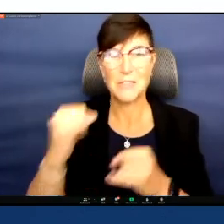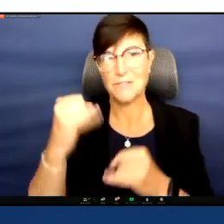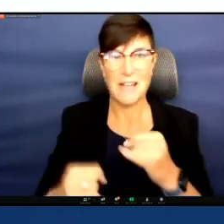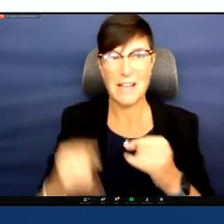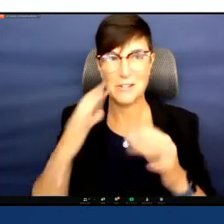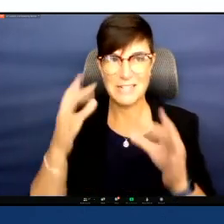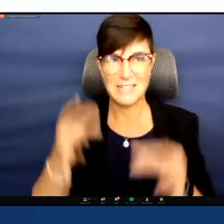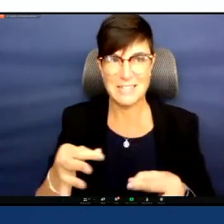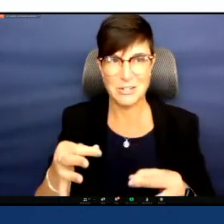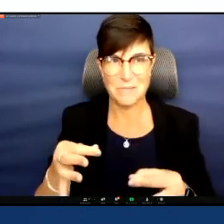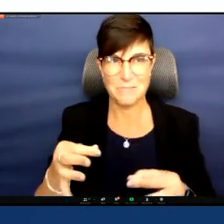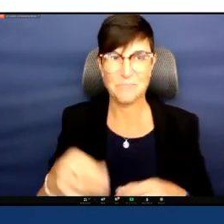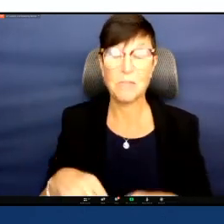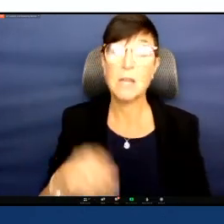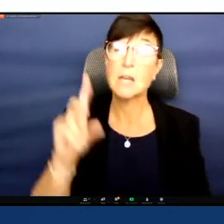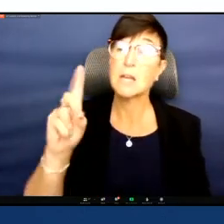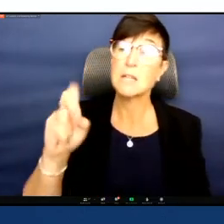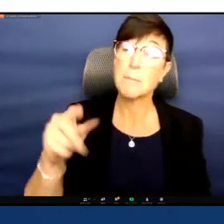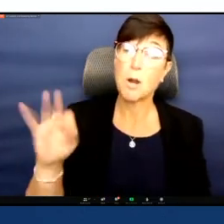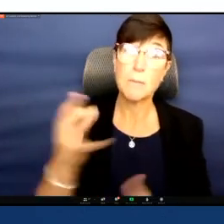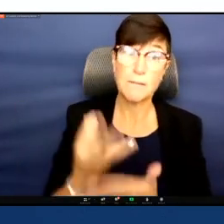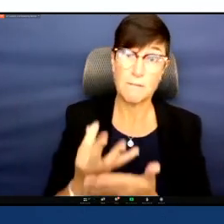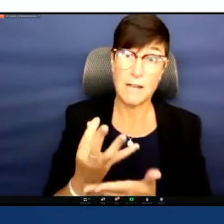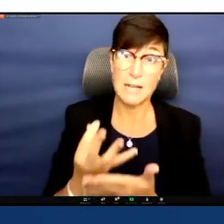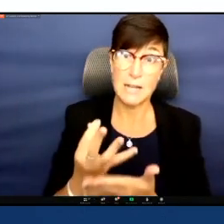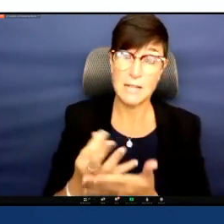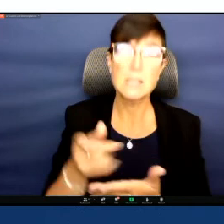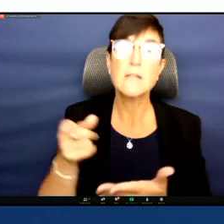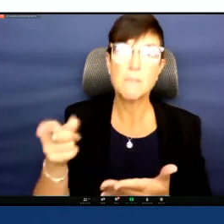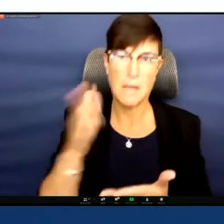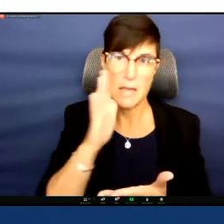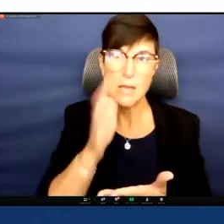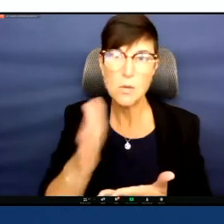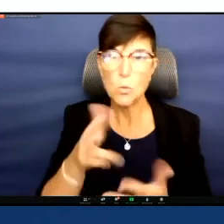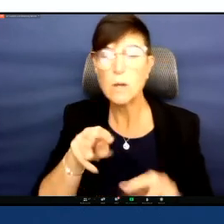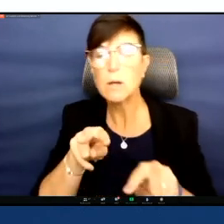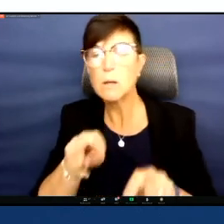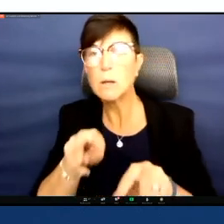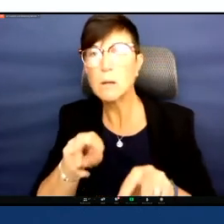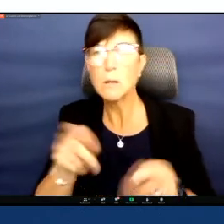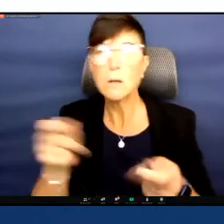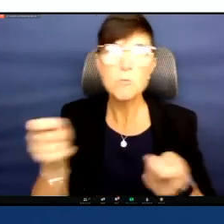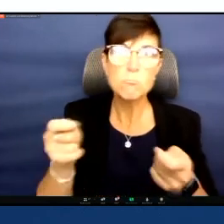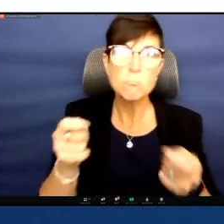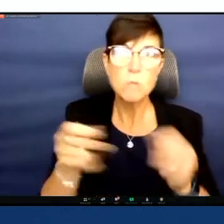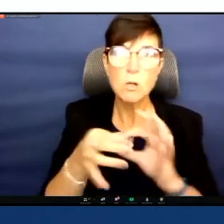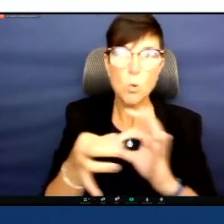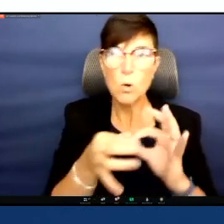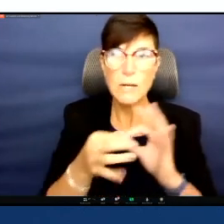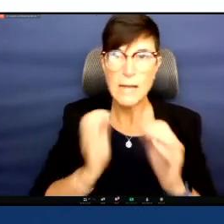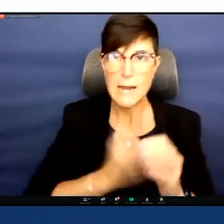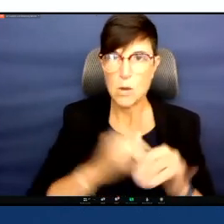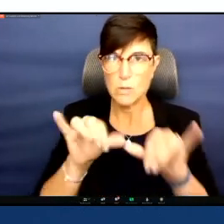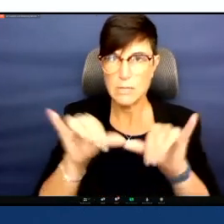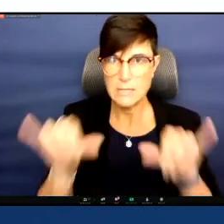The Department of Finance is responsible for administerin the county's financial management system that contains all the data used to prepare and administer